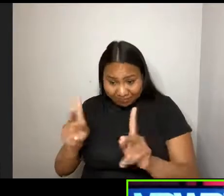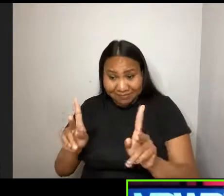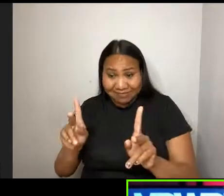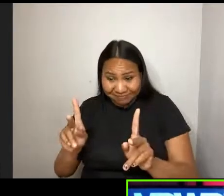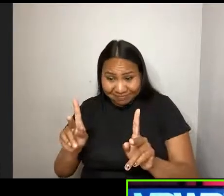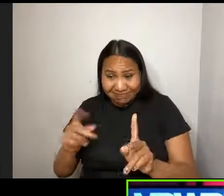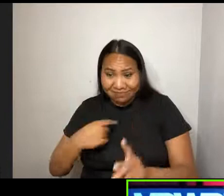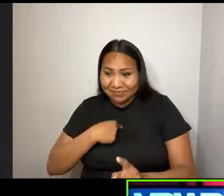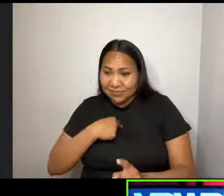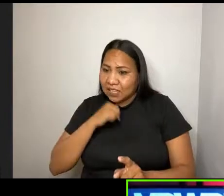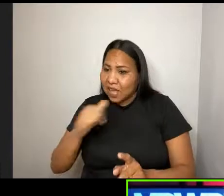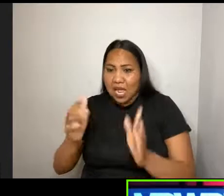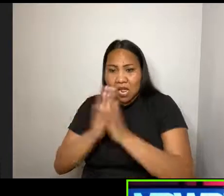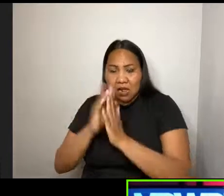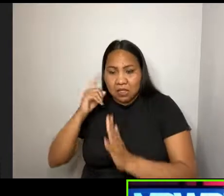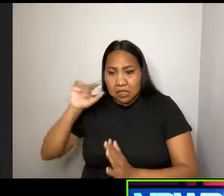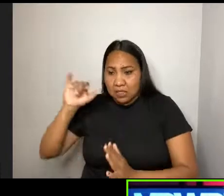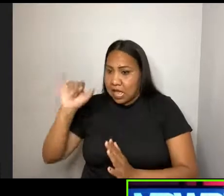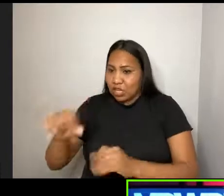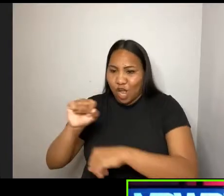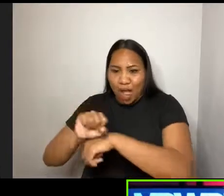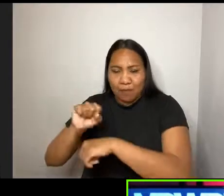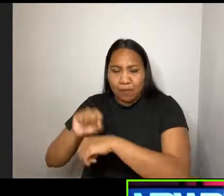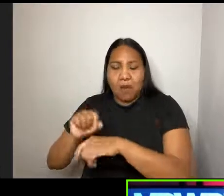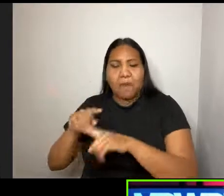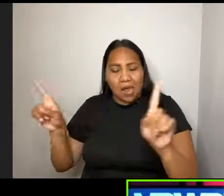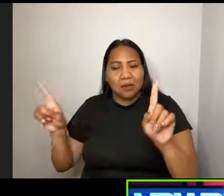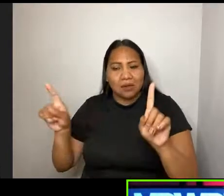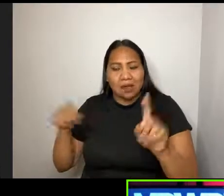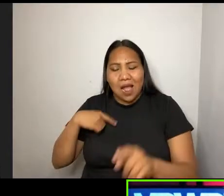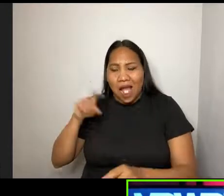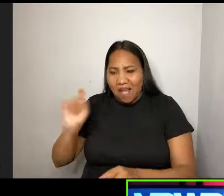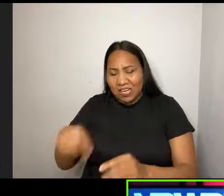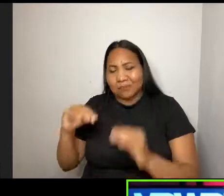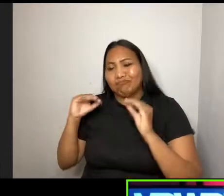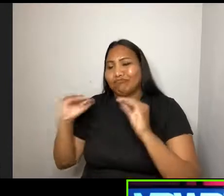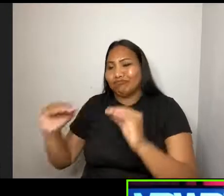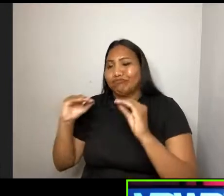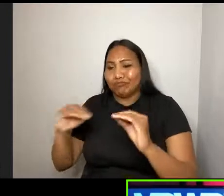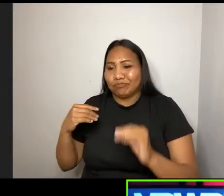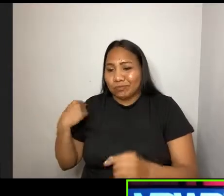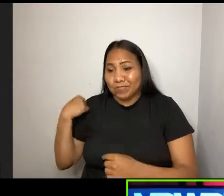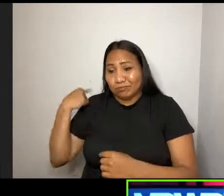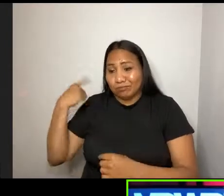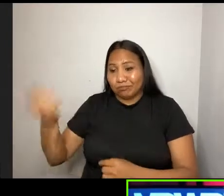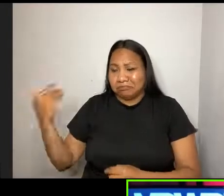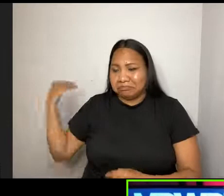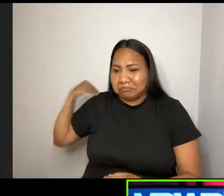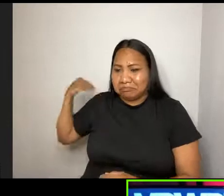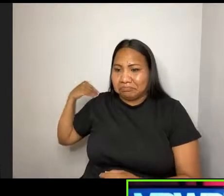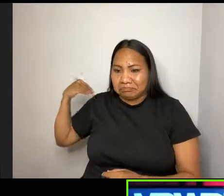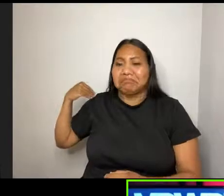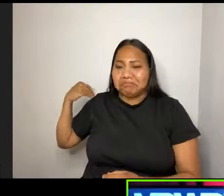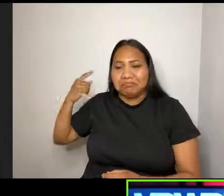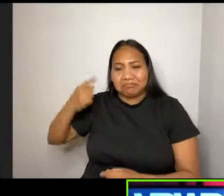Every since that conversation, I am much more -- I want to say happy to explain it or much more